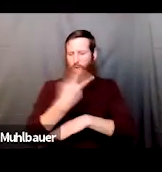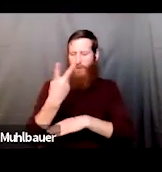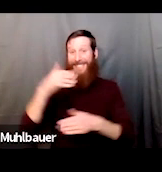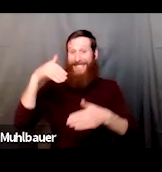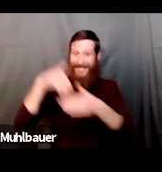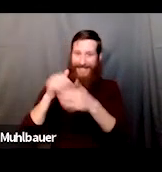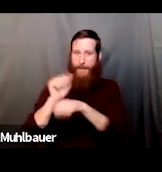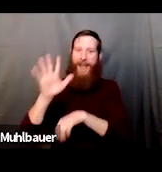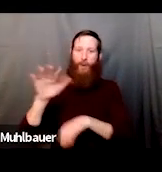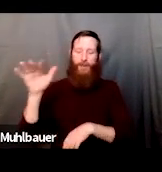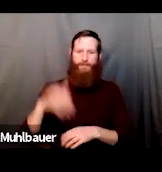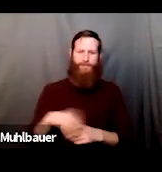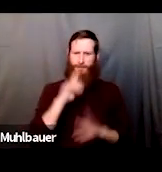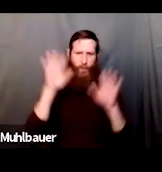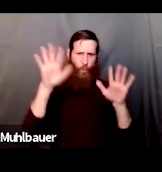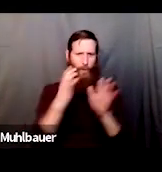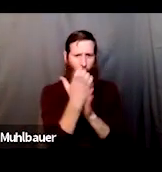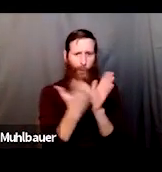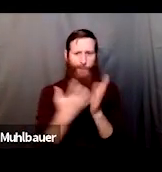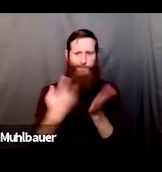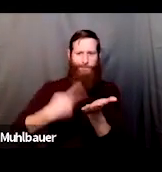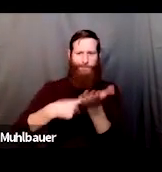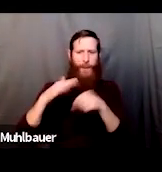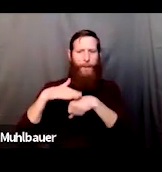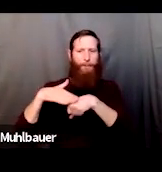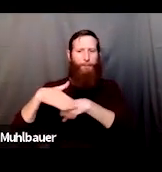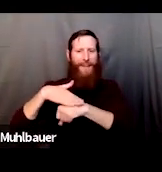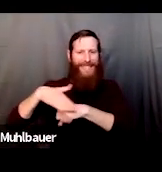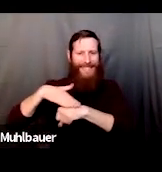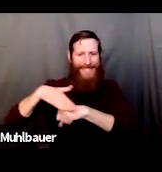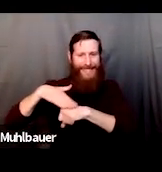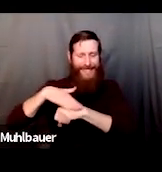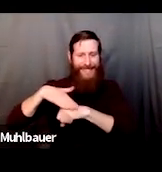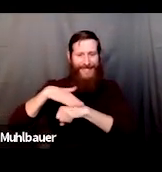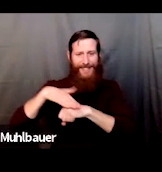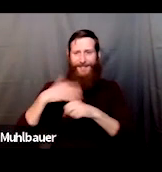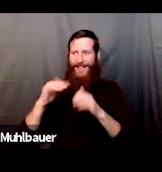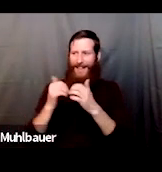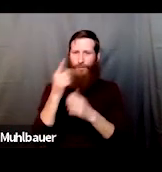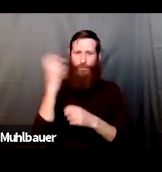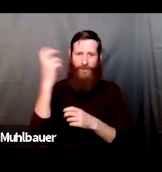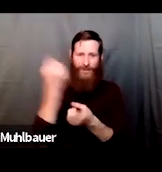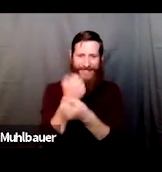They are wonderful courses, they cover the basics of how you identify avalanche train in the field, how you travel safely and how you use the forecast